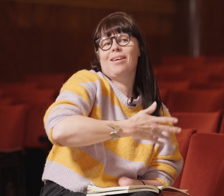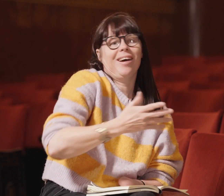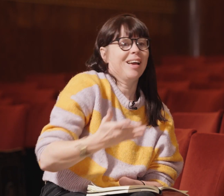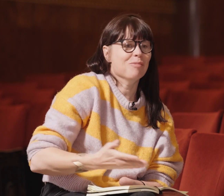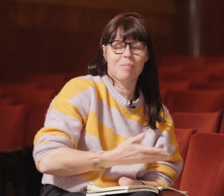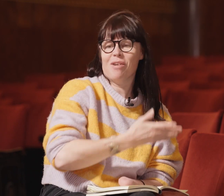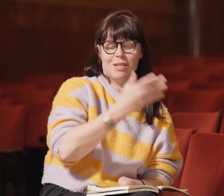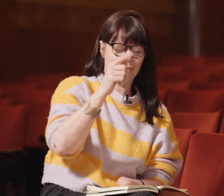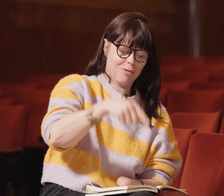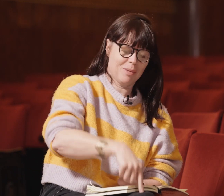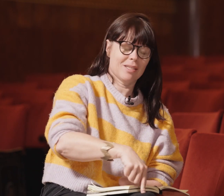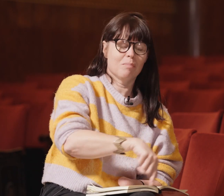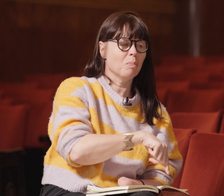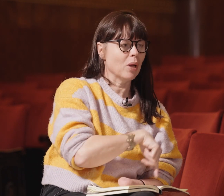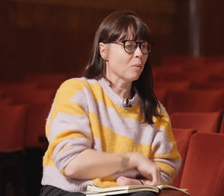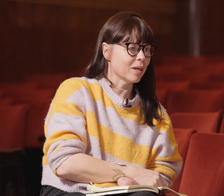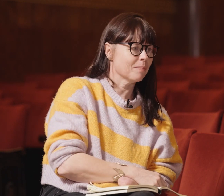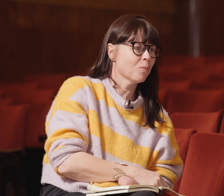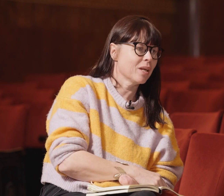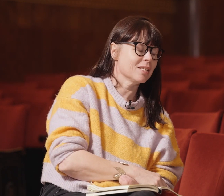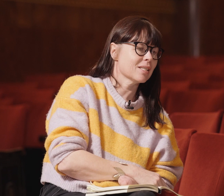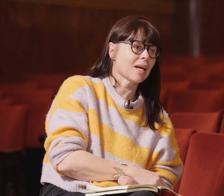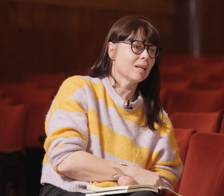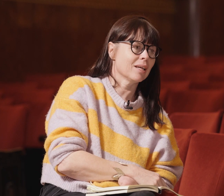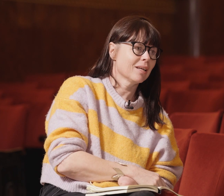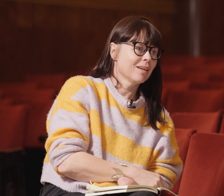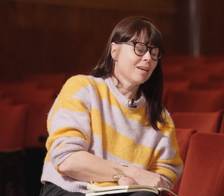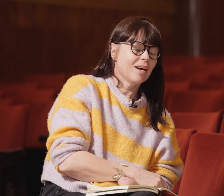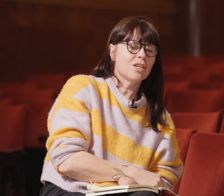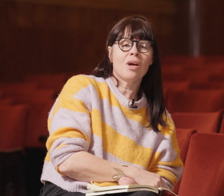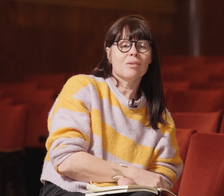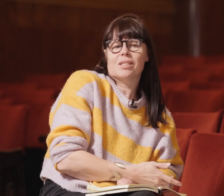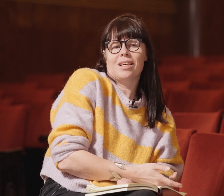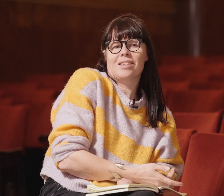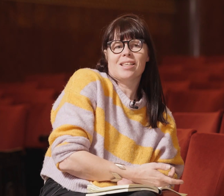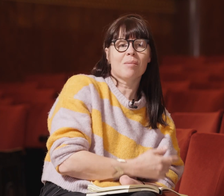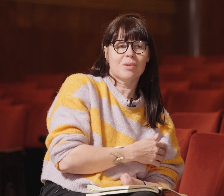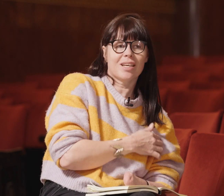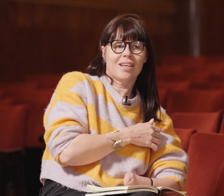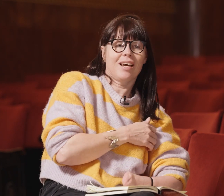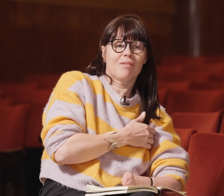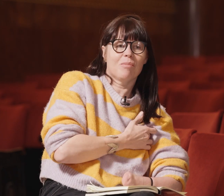But it would be very difficult for me to bullet point what it is exactly. I don't know. Does anybody have...